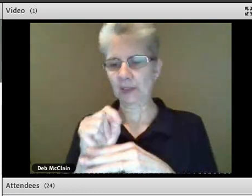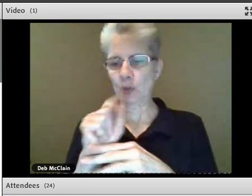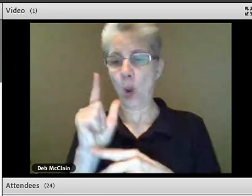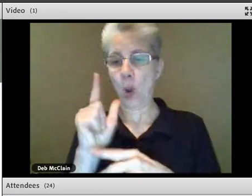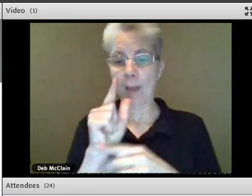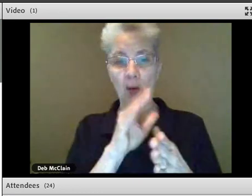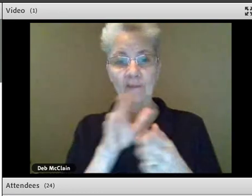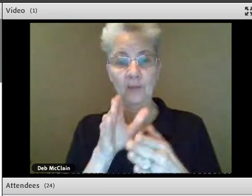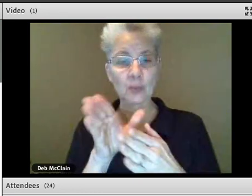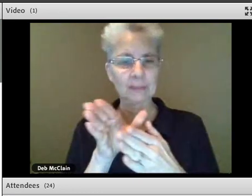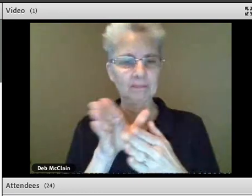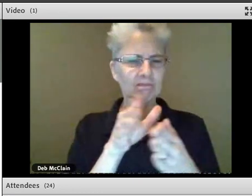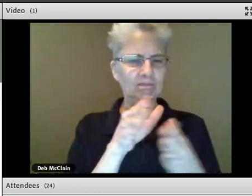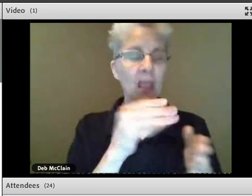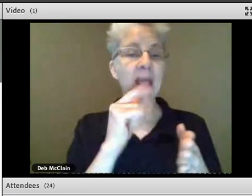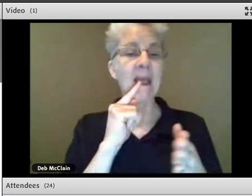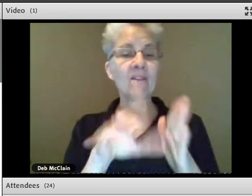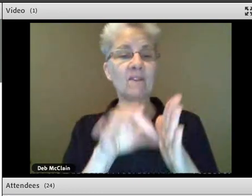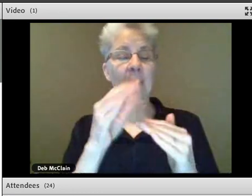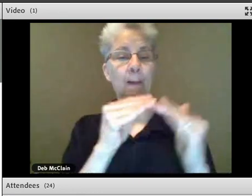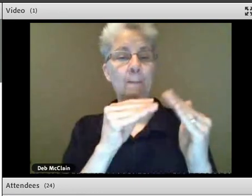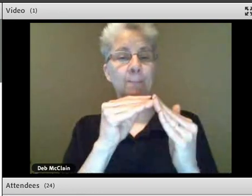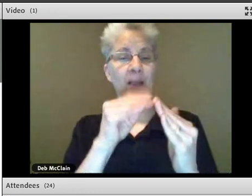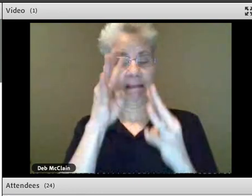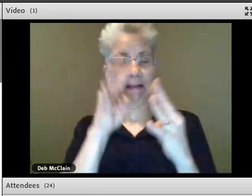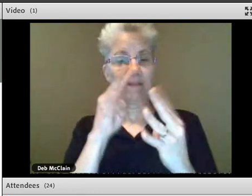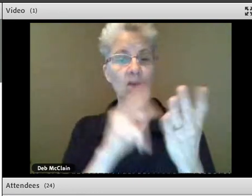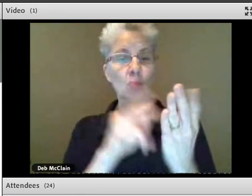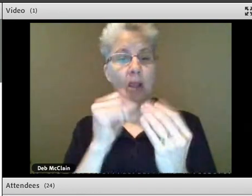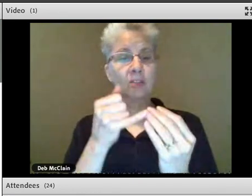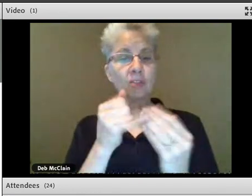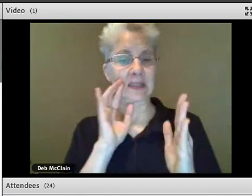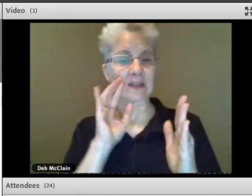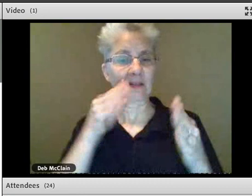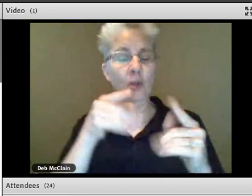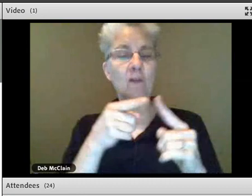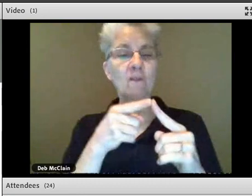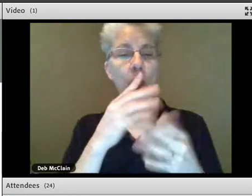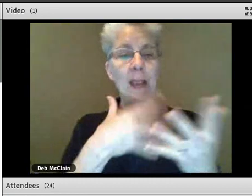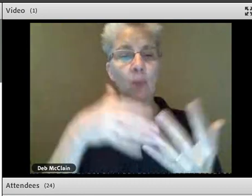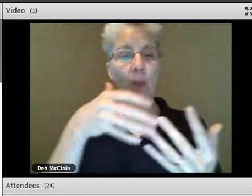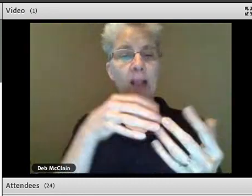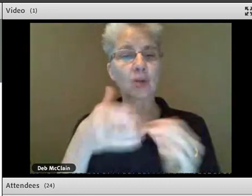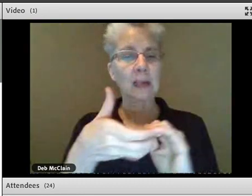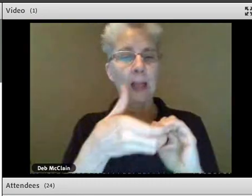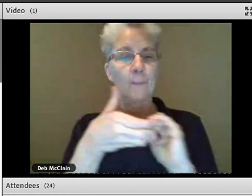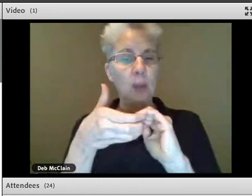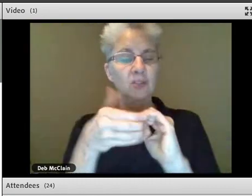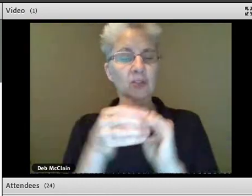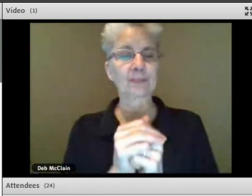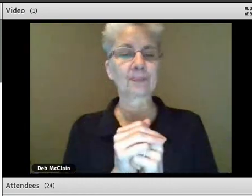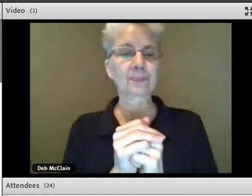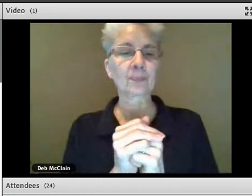become trendsetters, and finding and building innovative projects geared towards interaction and collaboration.